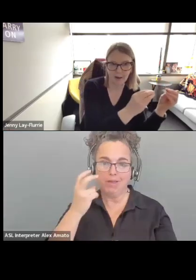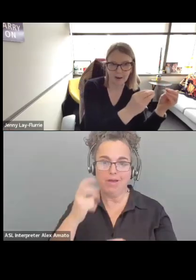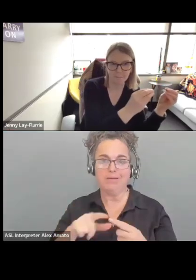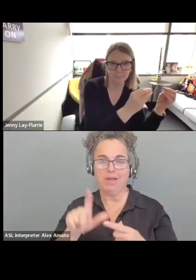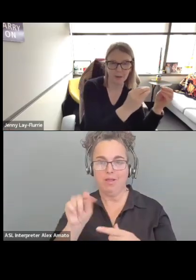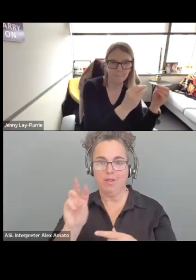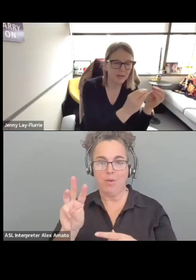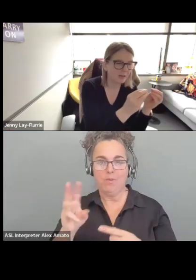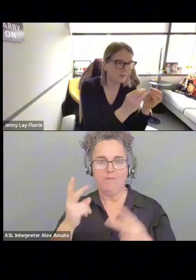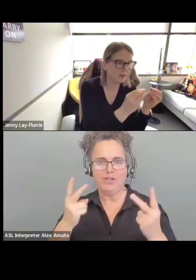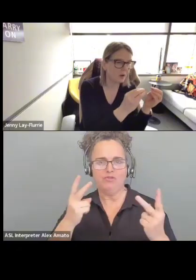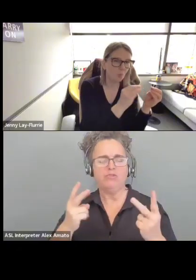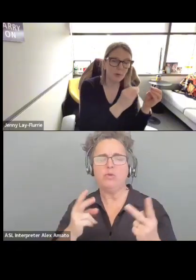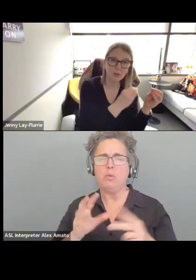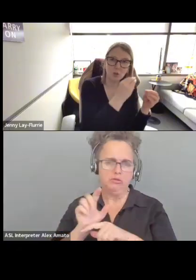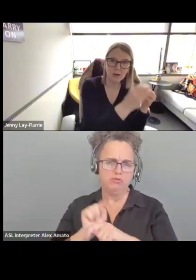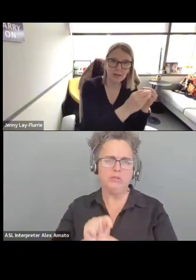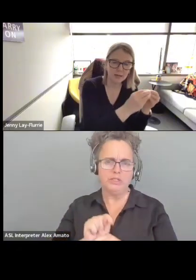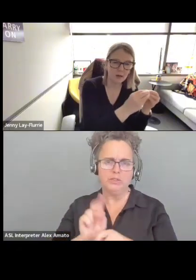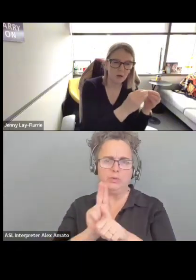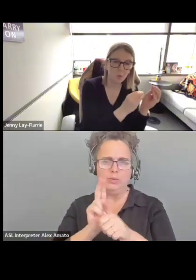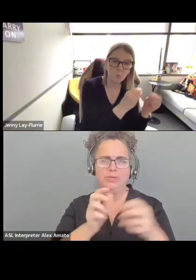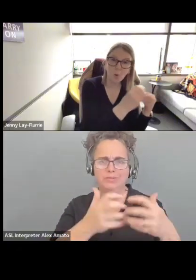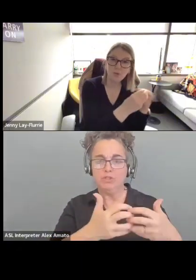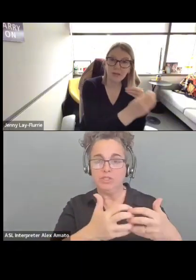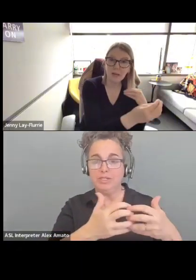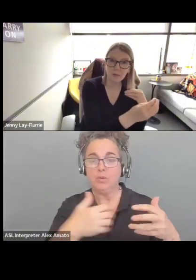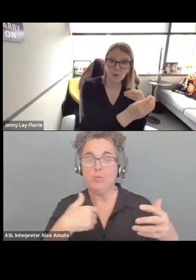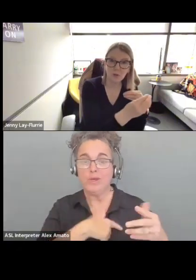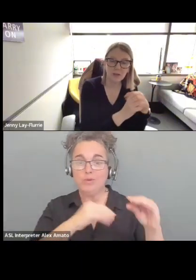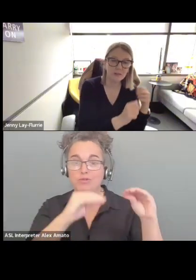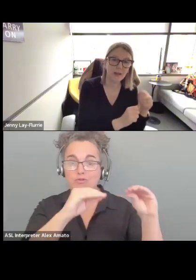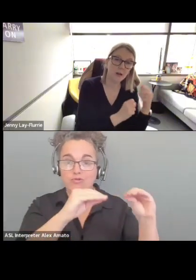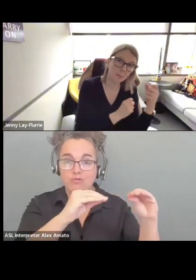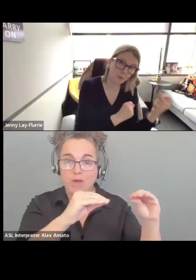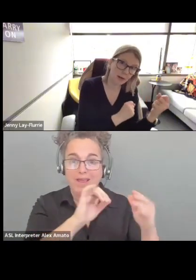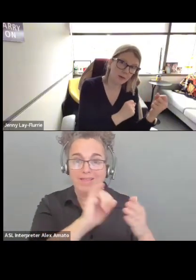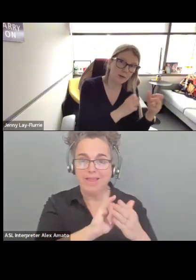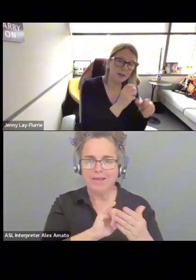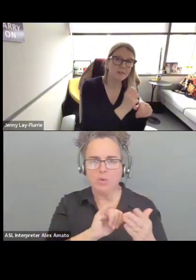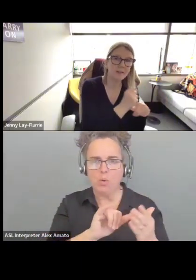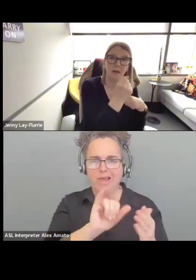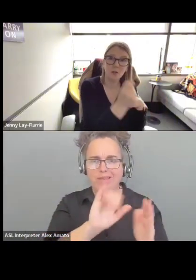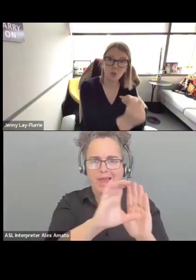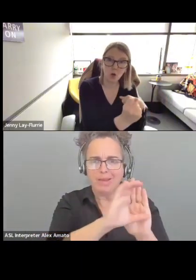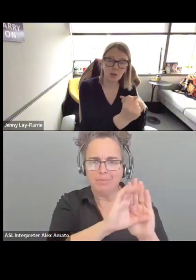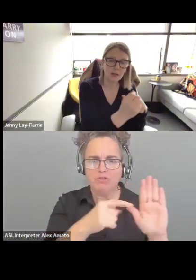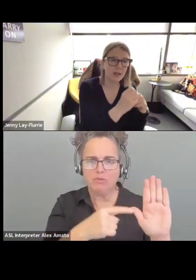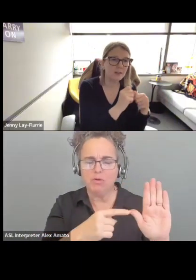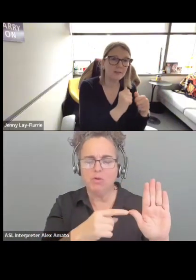AI, meaning that we could train it on what was an image. Is that an umbrella? Is that a dog?